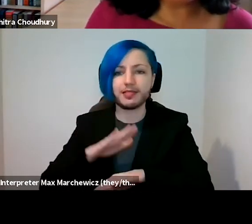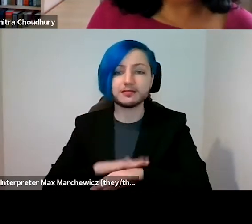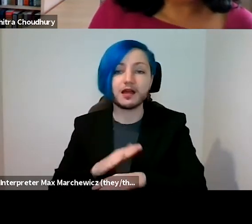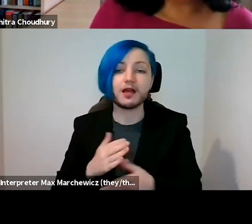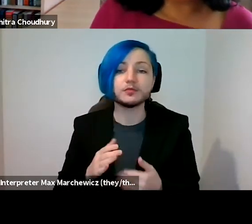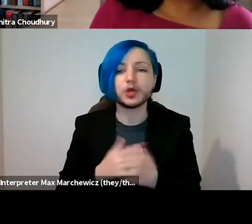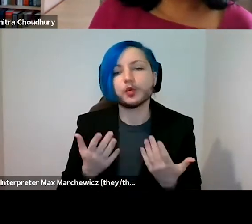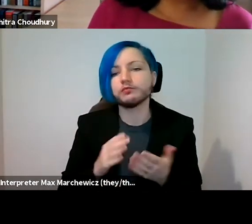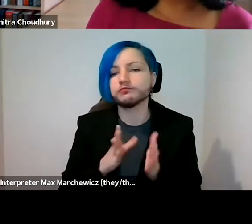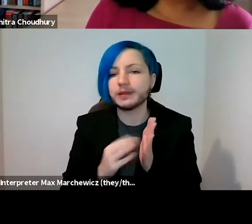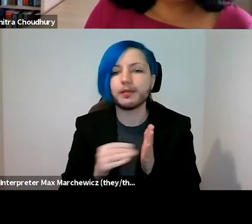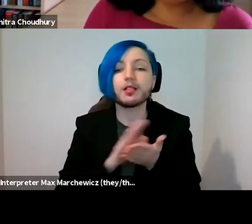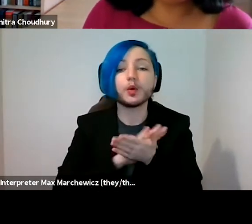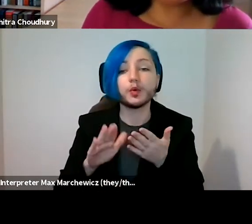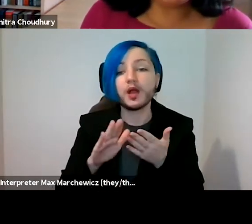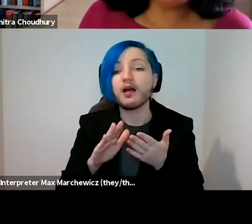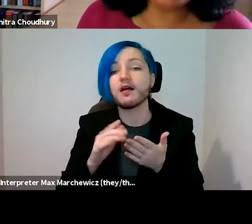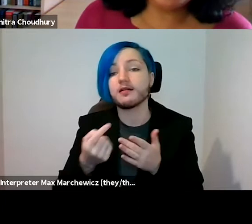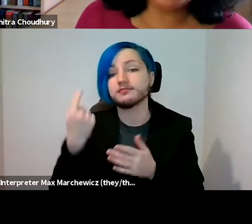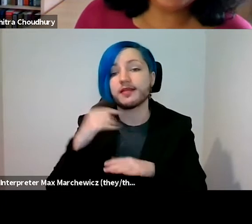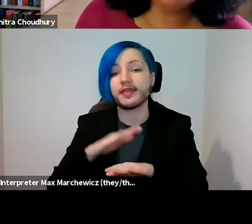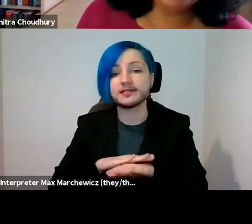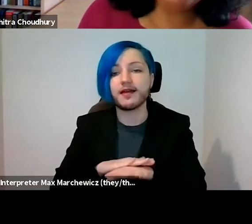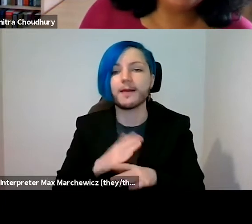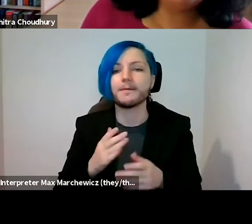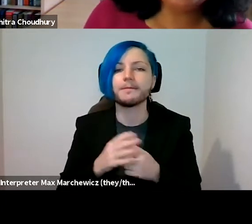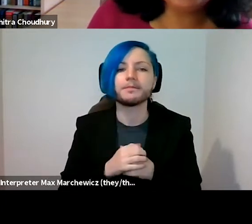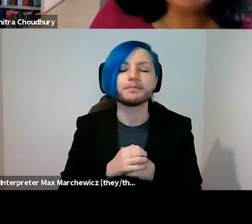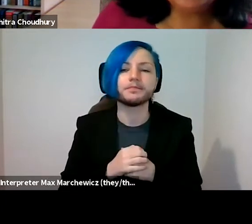might've enjoyed, you know, the kind of attitudes the hookah might've enjoyed